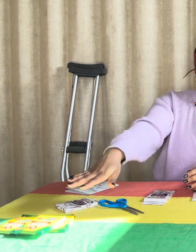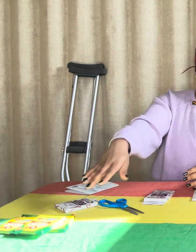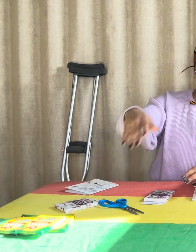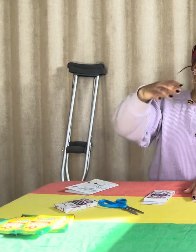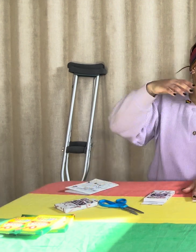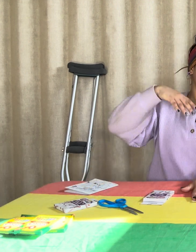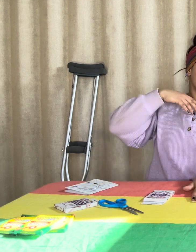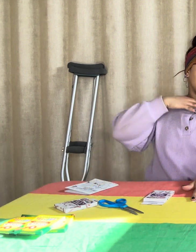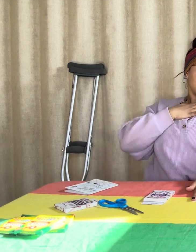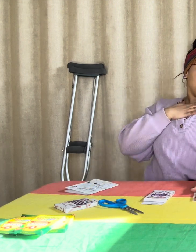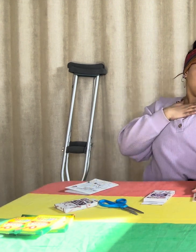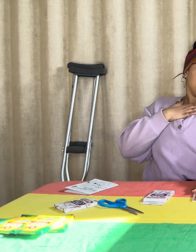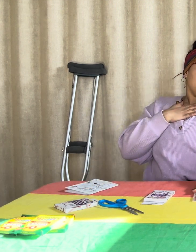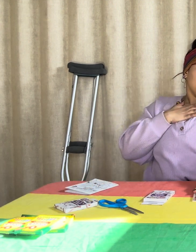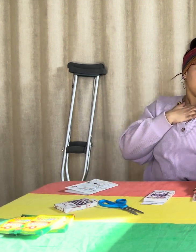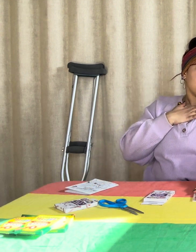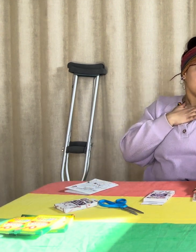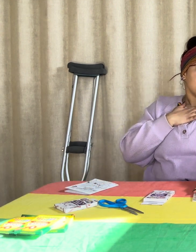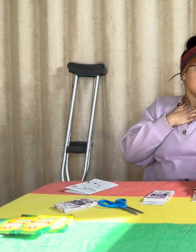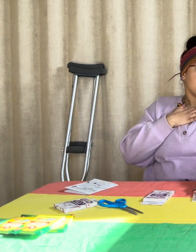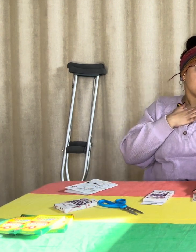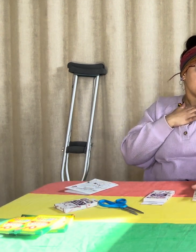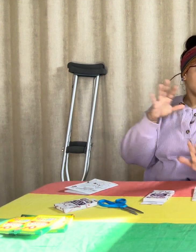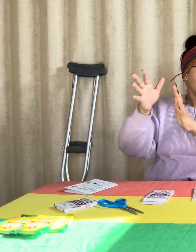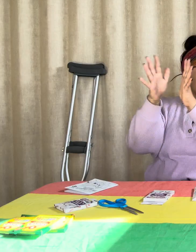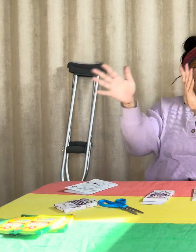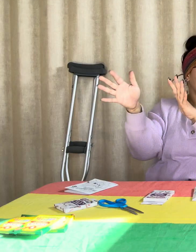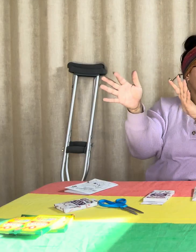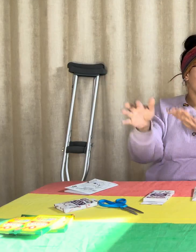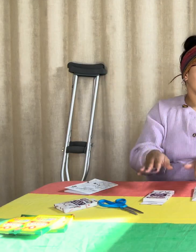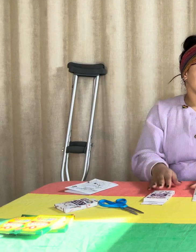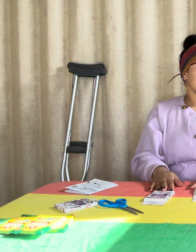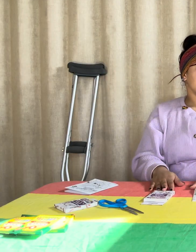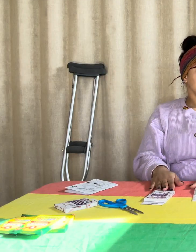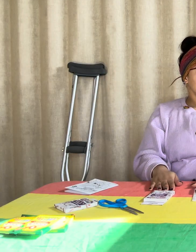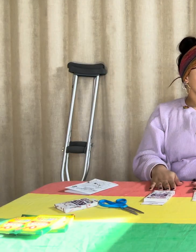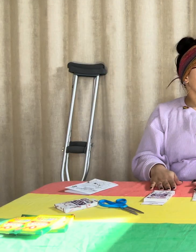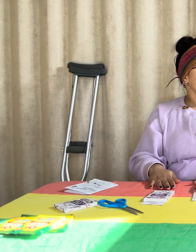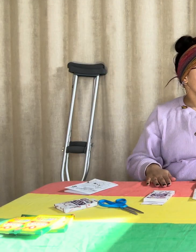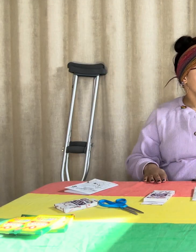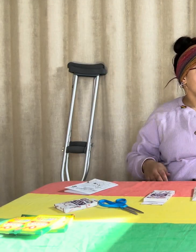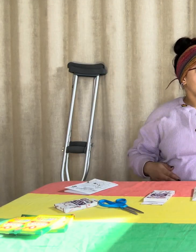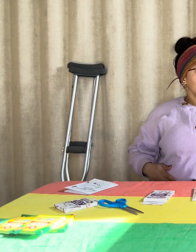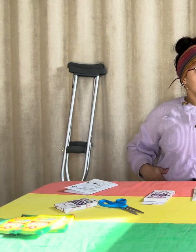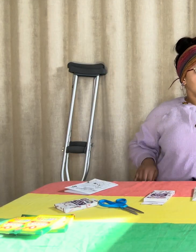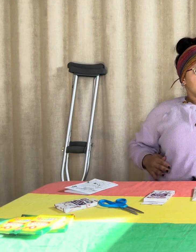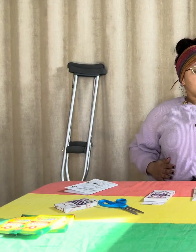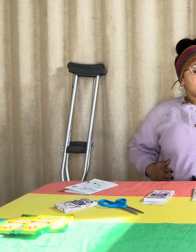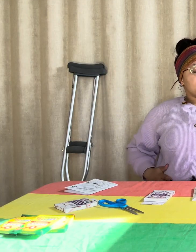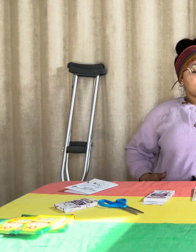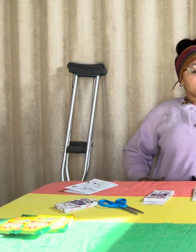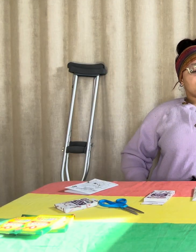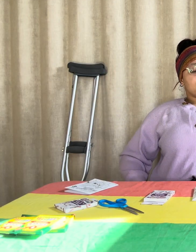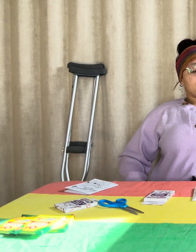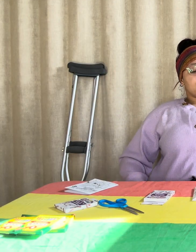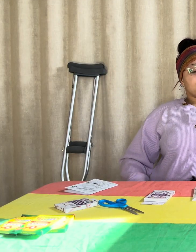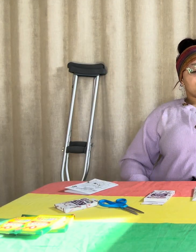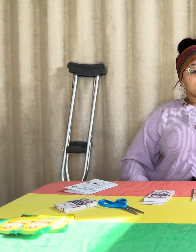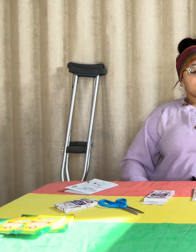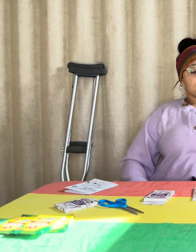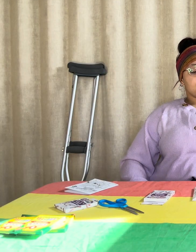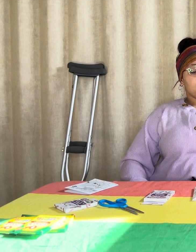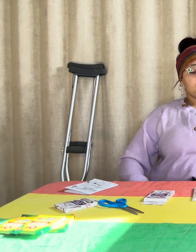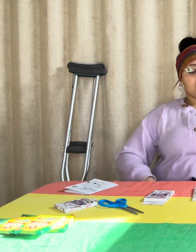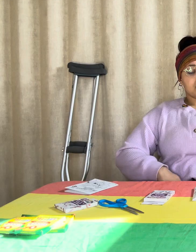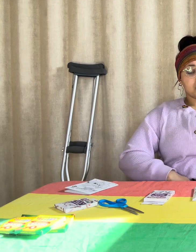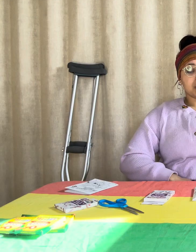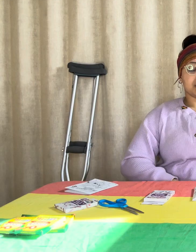like, their own, like, brand of skin colors that are coming out with in different art tools, which